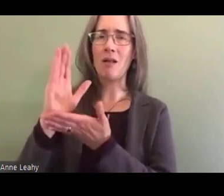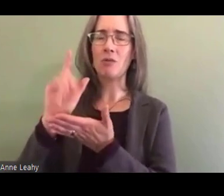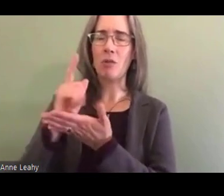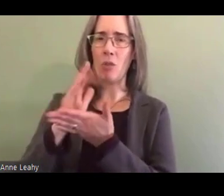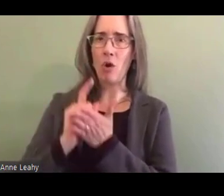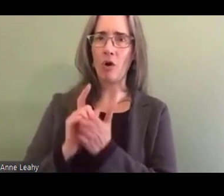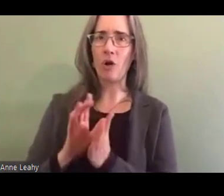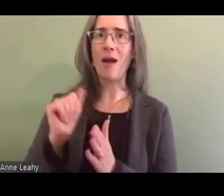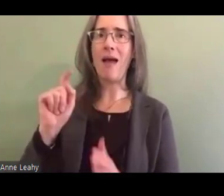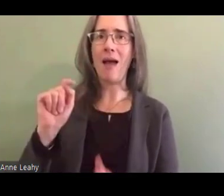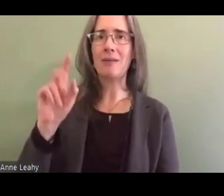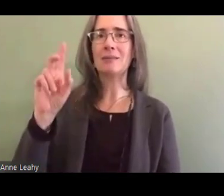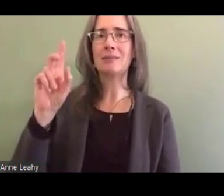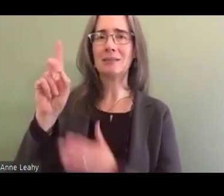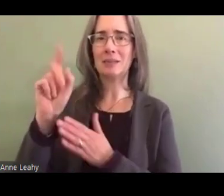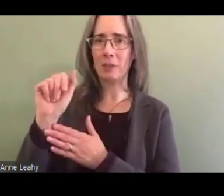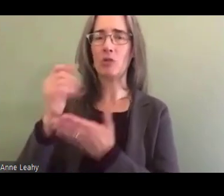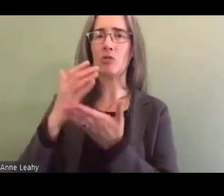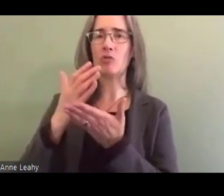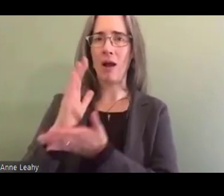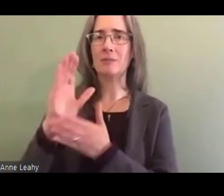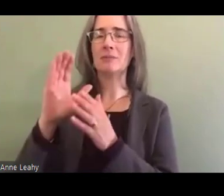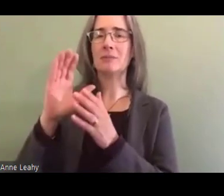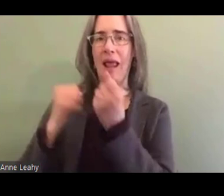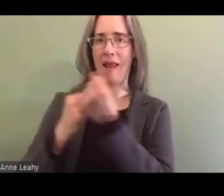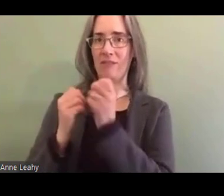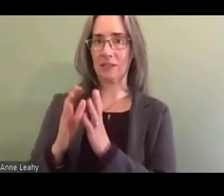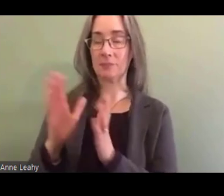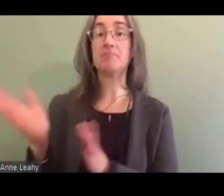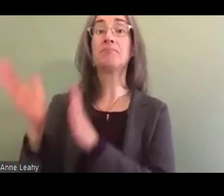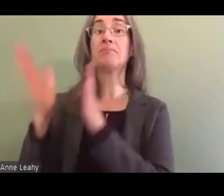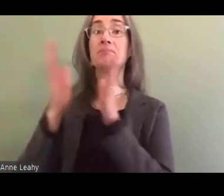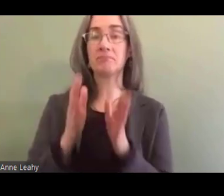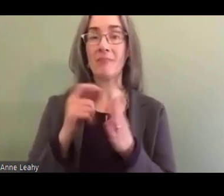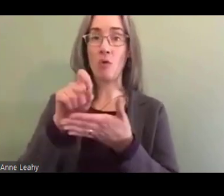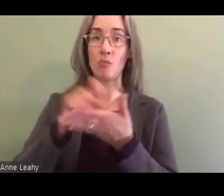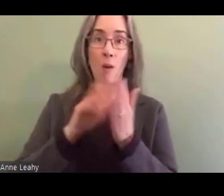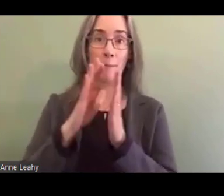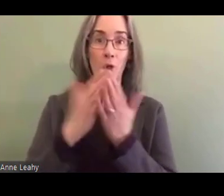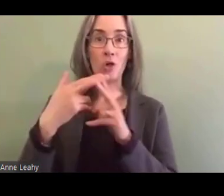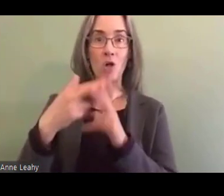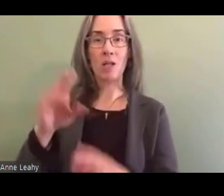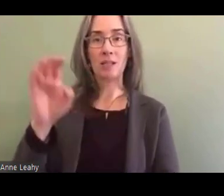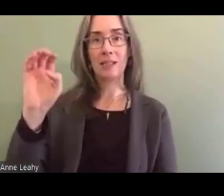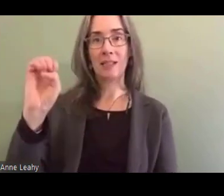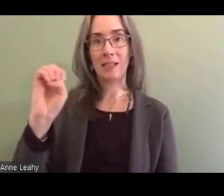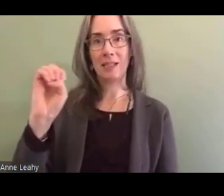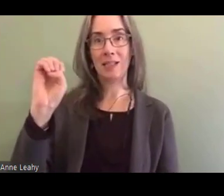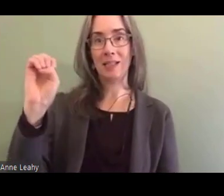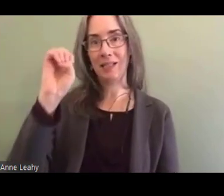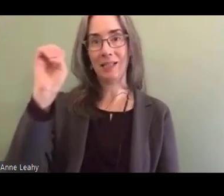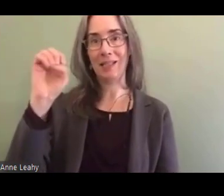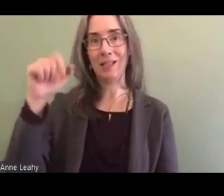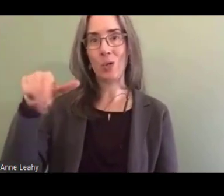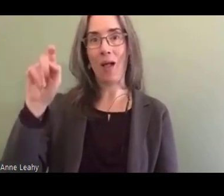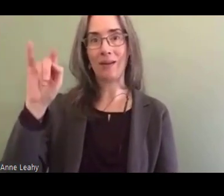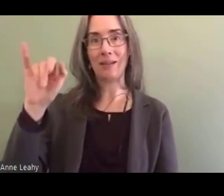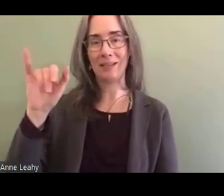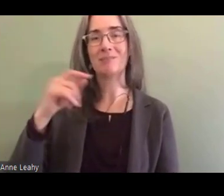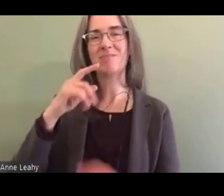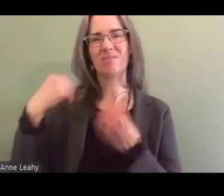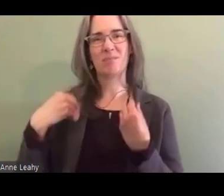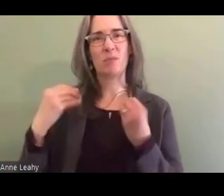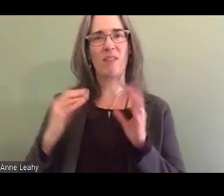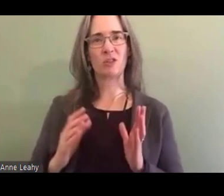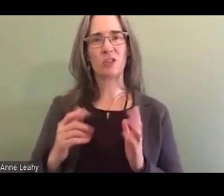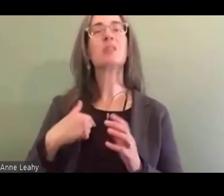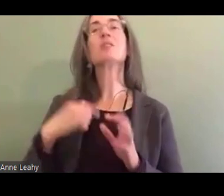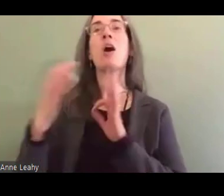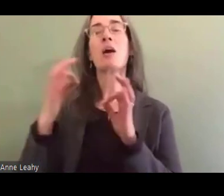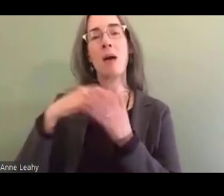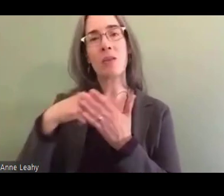I subsequently wrote a book called e-Quality, as a professor, talking about these issues